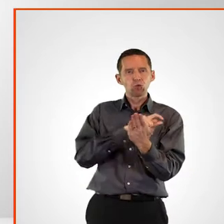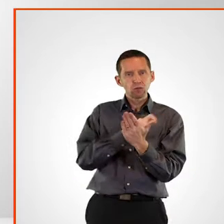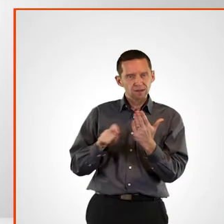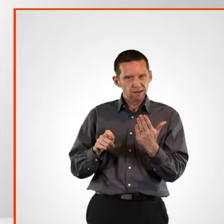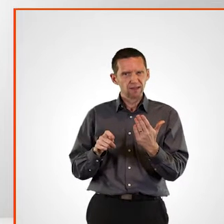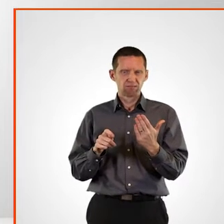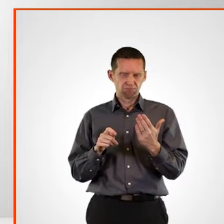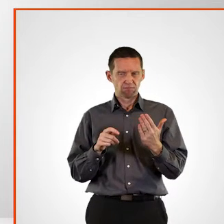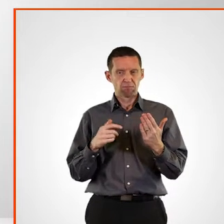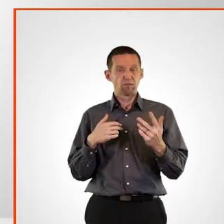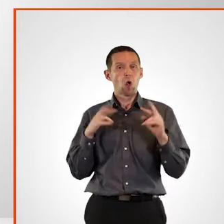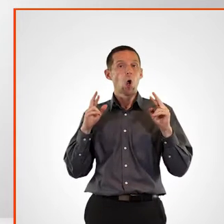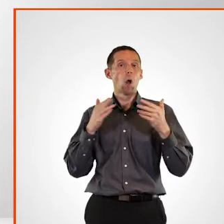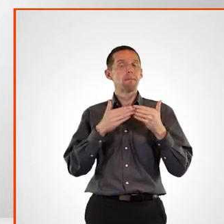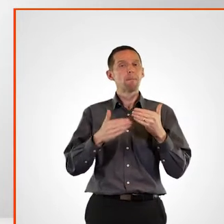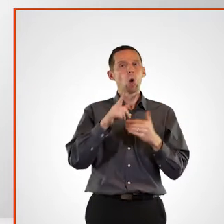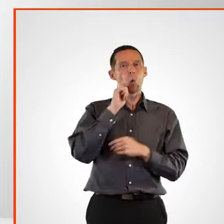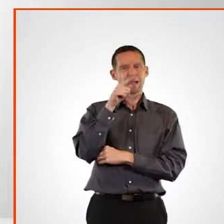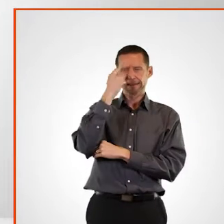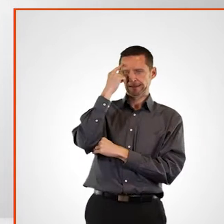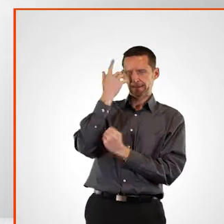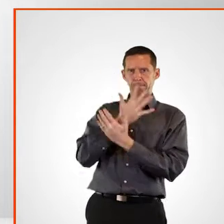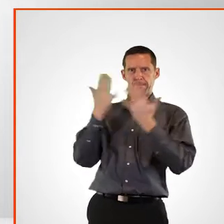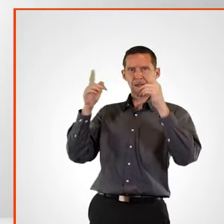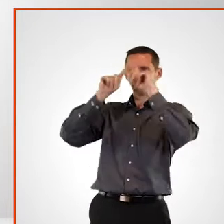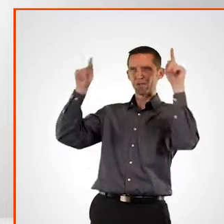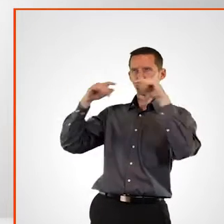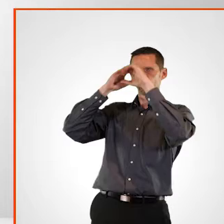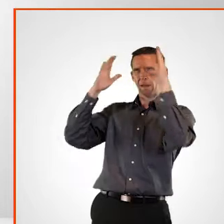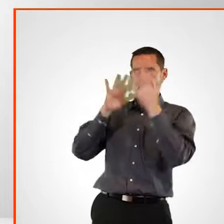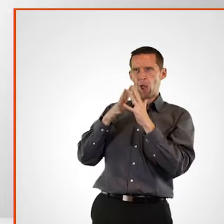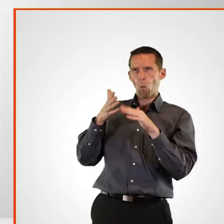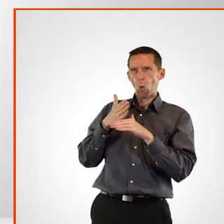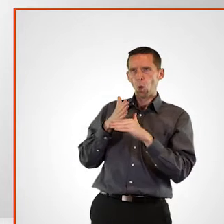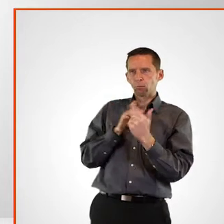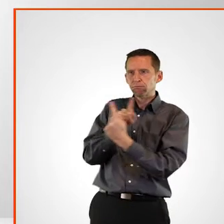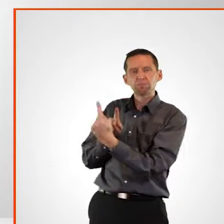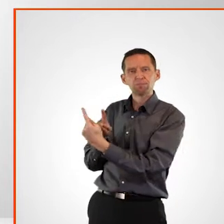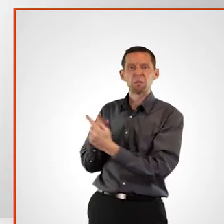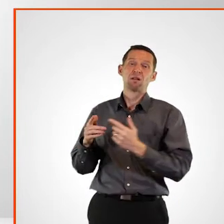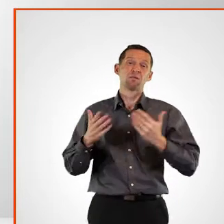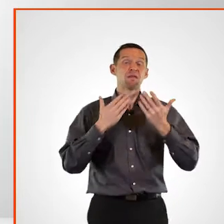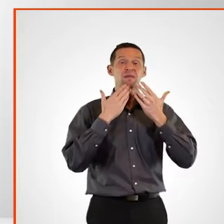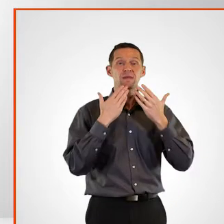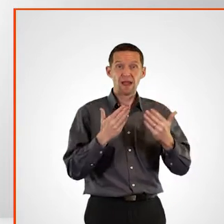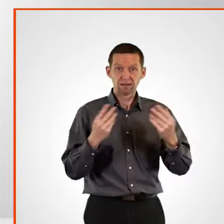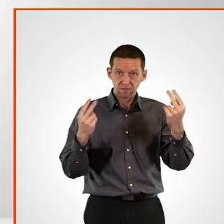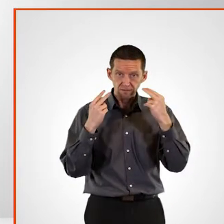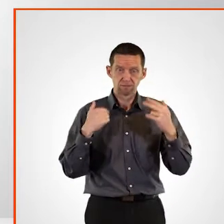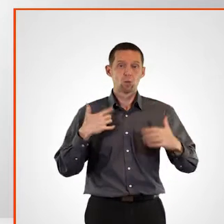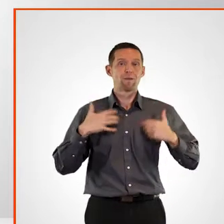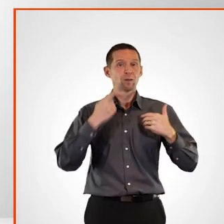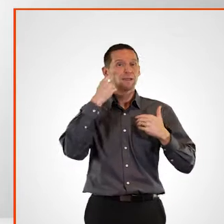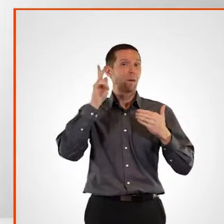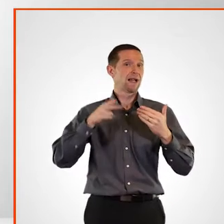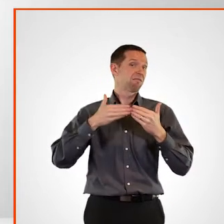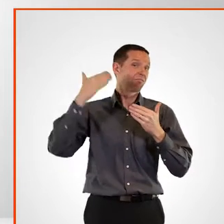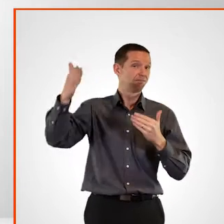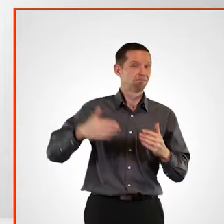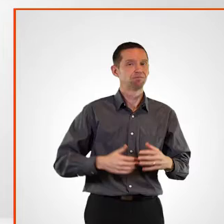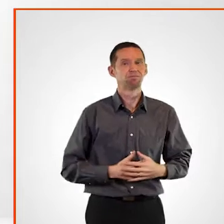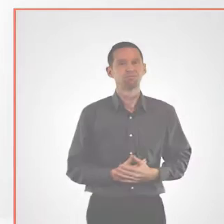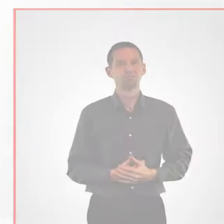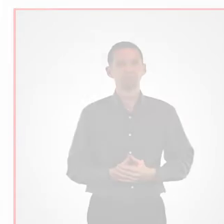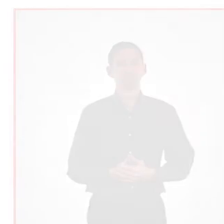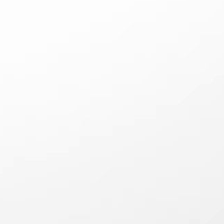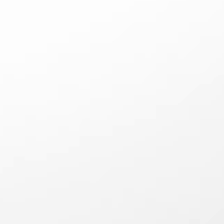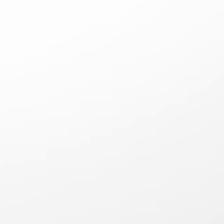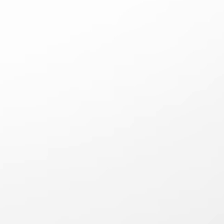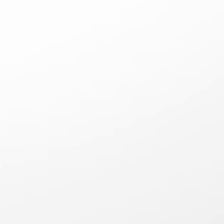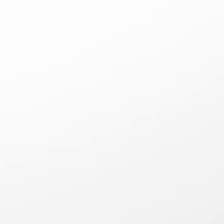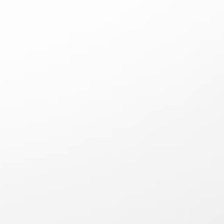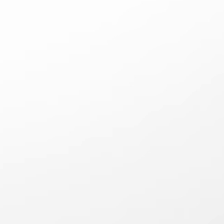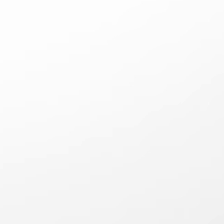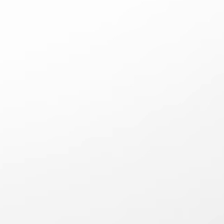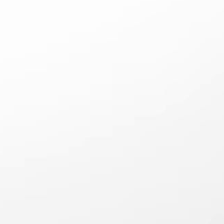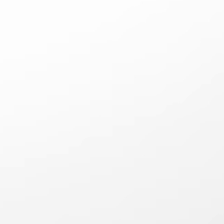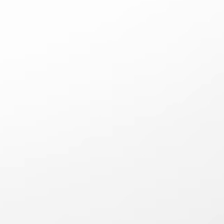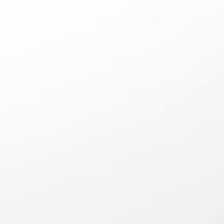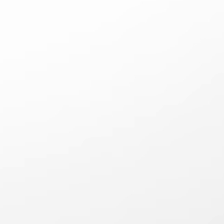And I hope you will.